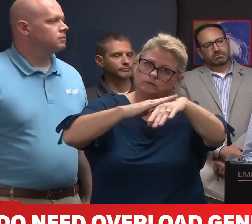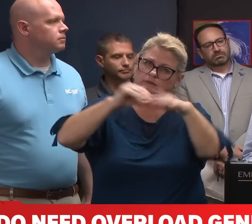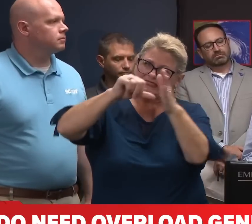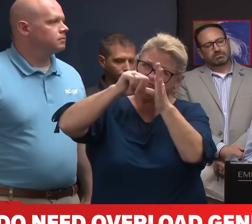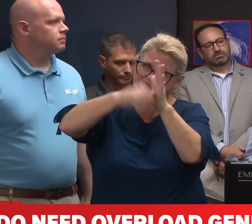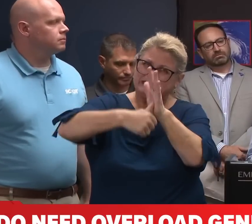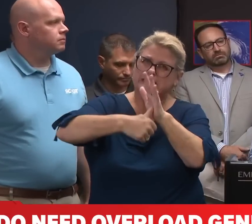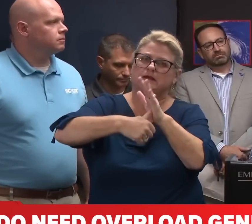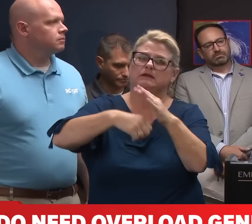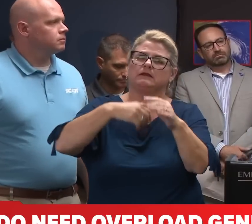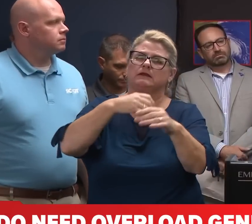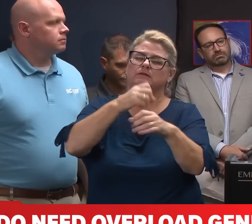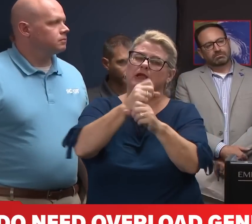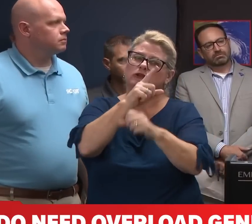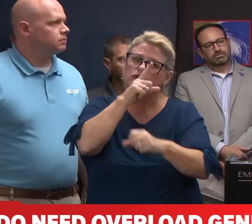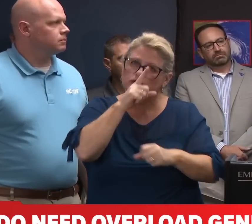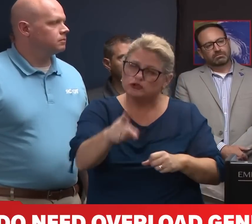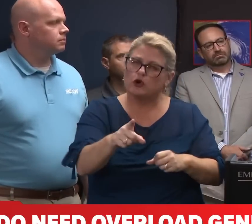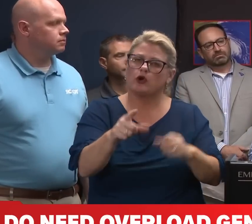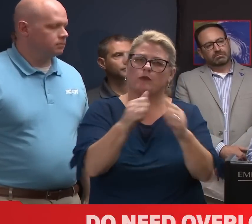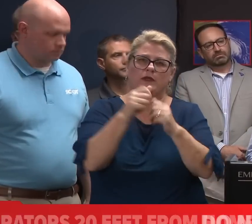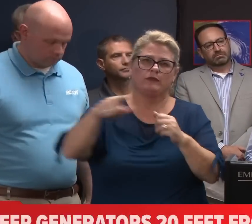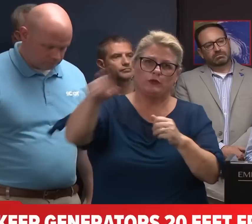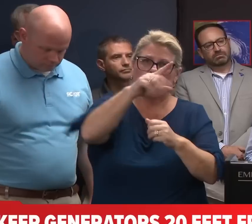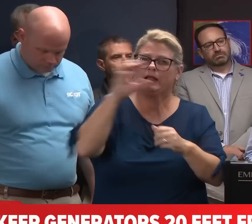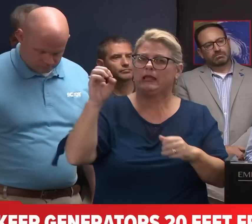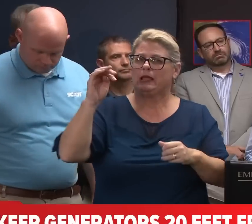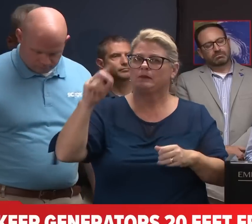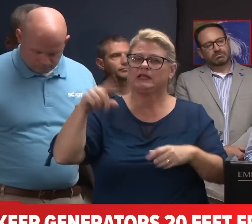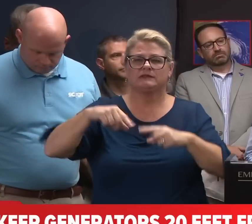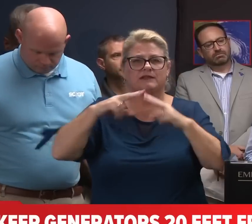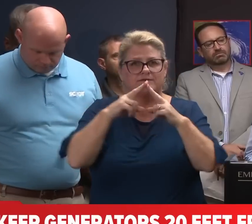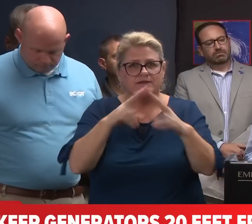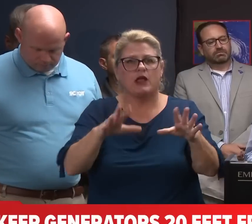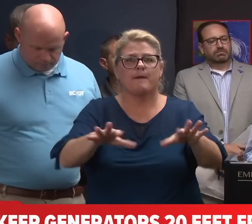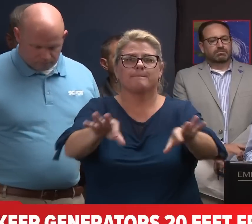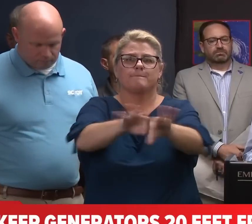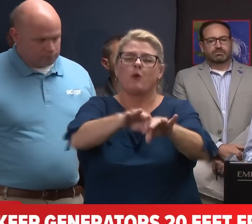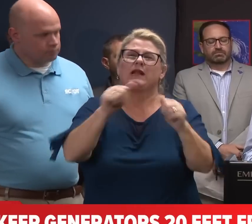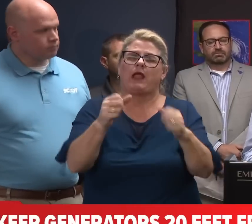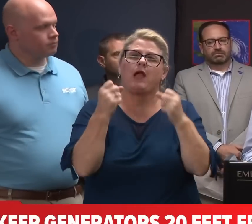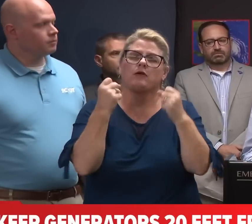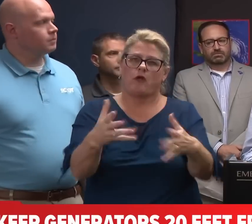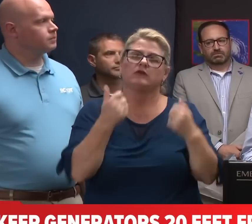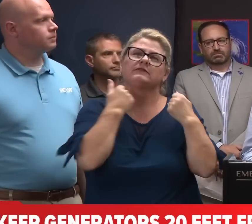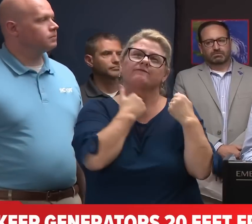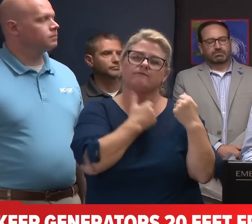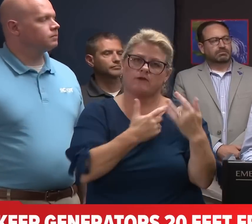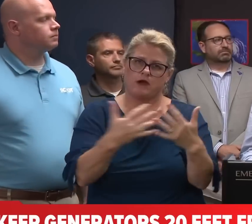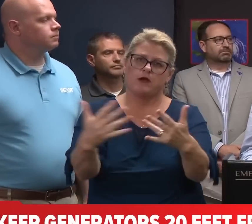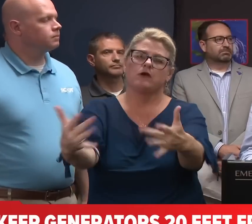in partnership with E MD with and others, but these are very important safety notes for, for all of our folks without power.